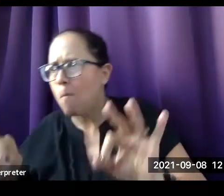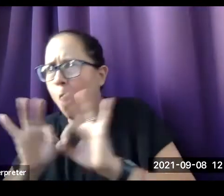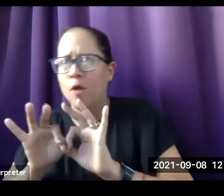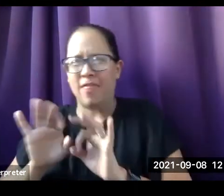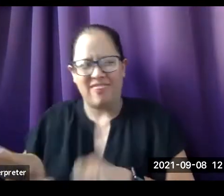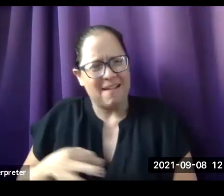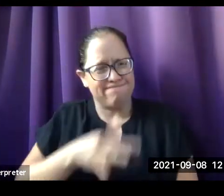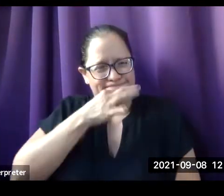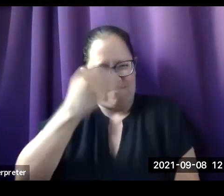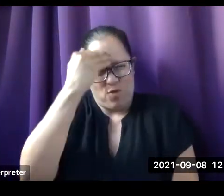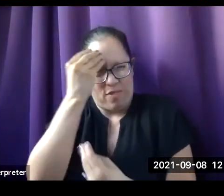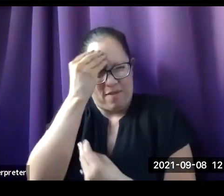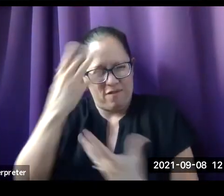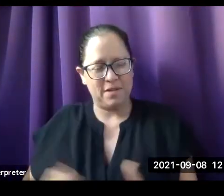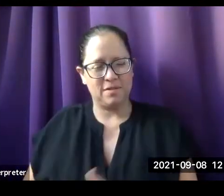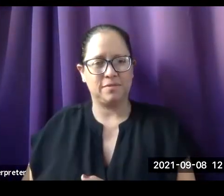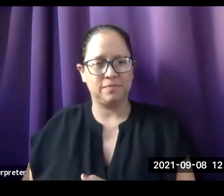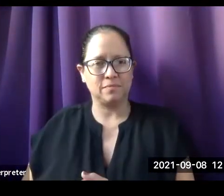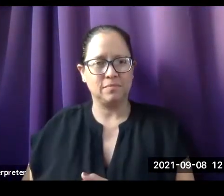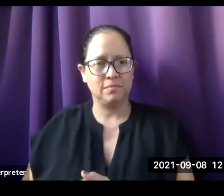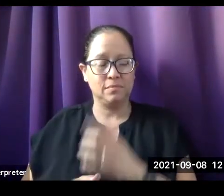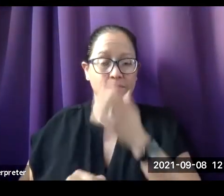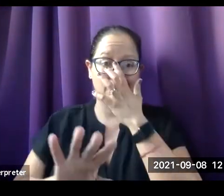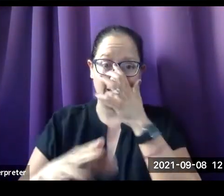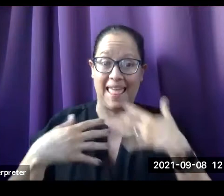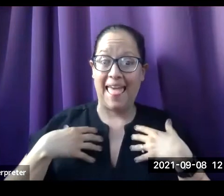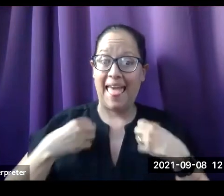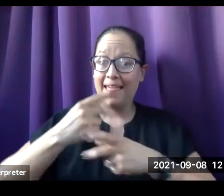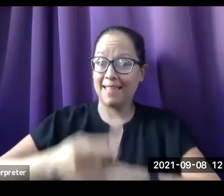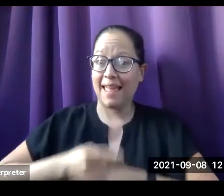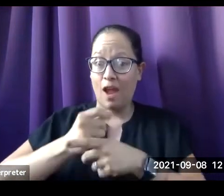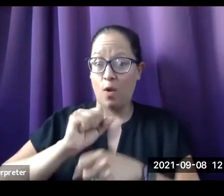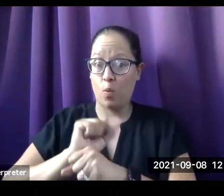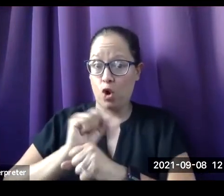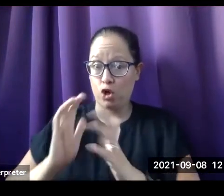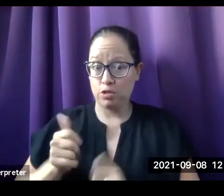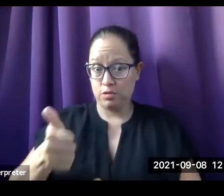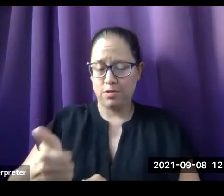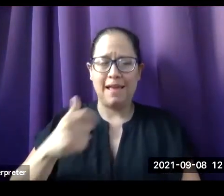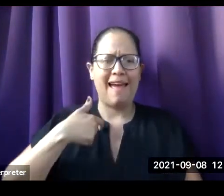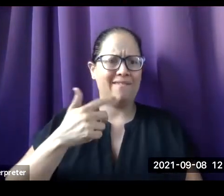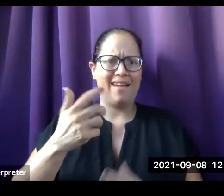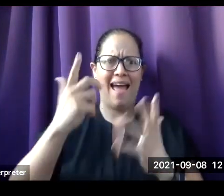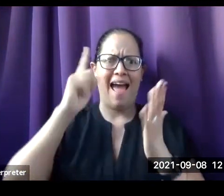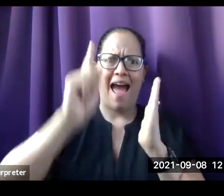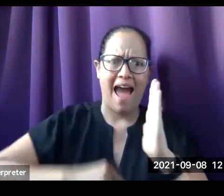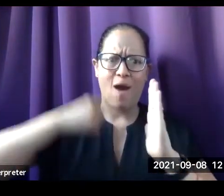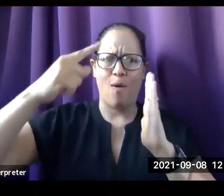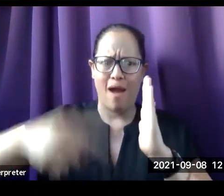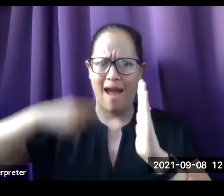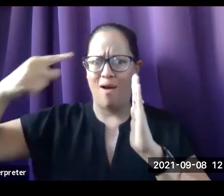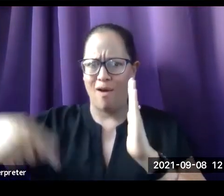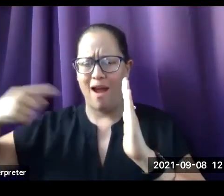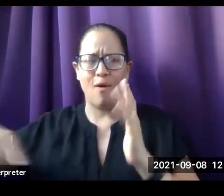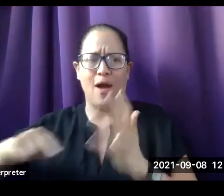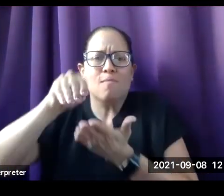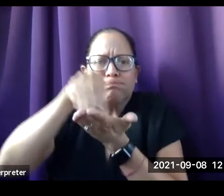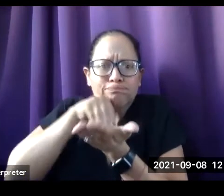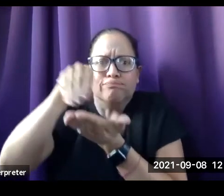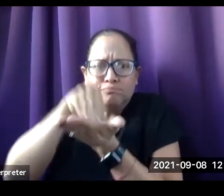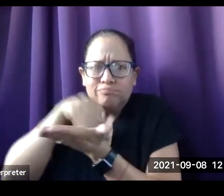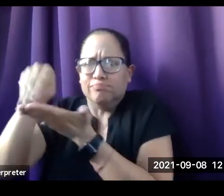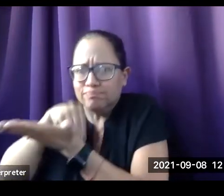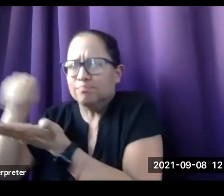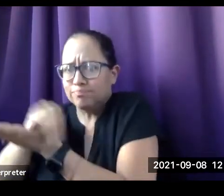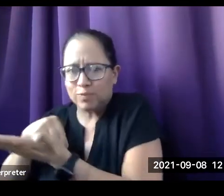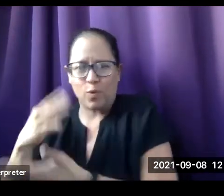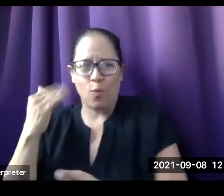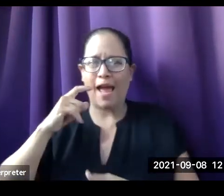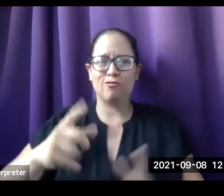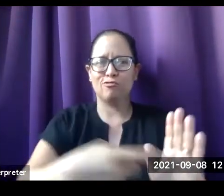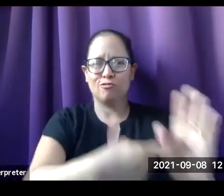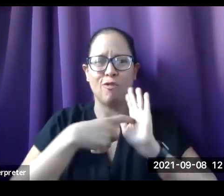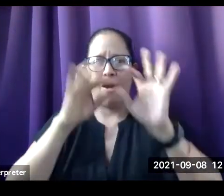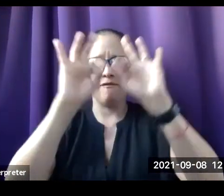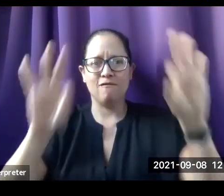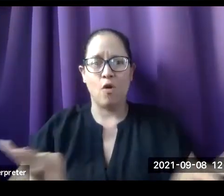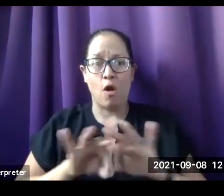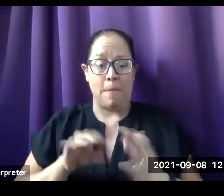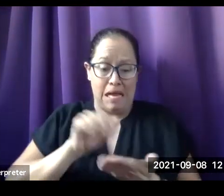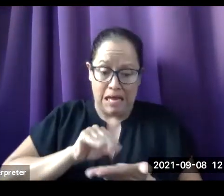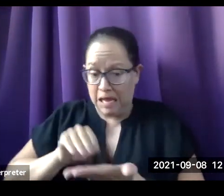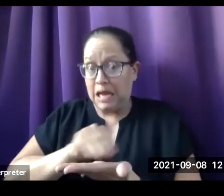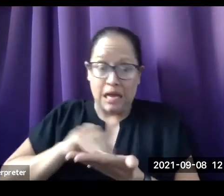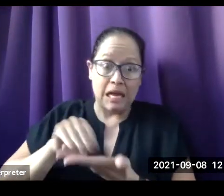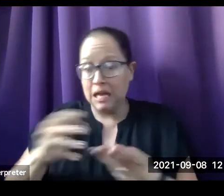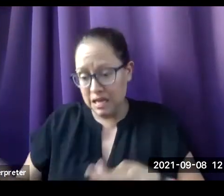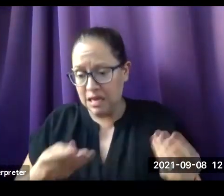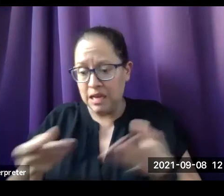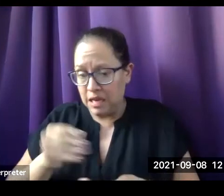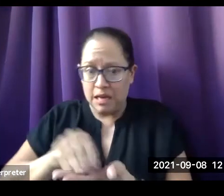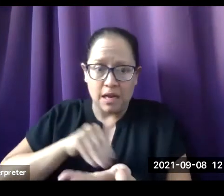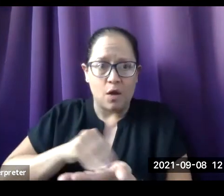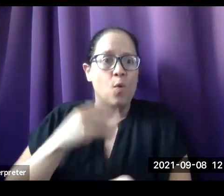community health care workers was documentation, they easily spend three to four hours for each event, trying to gather together all of the information that they put down on paper, because they know that if they were entering it into a system.